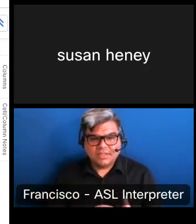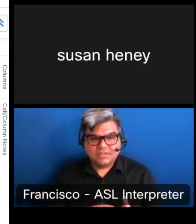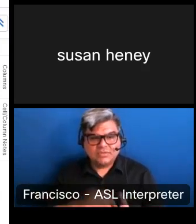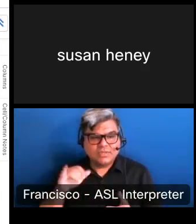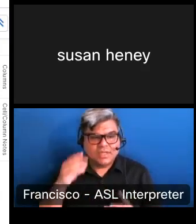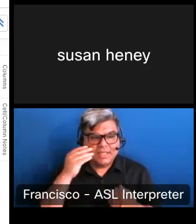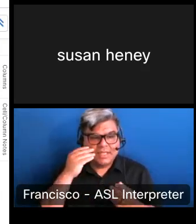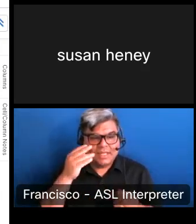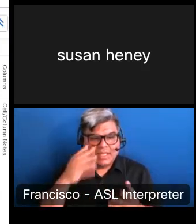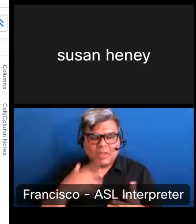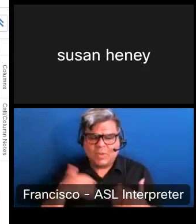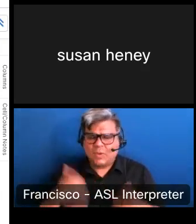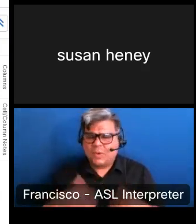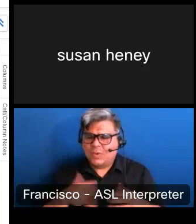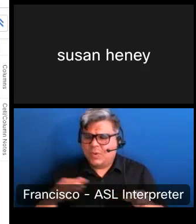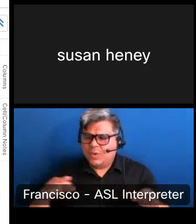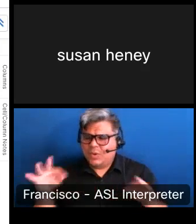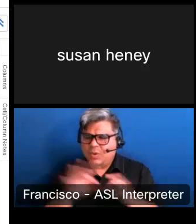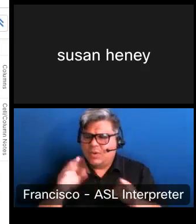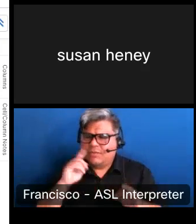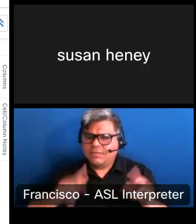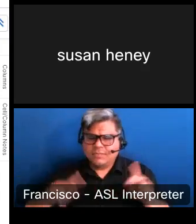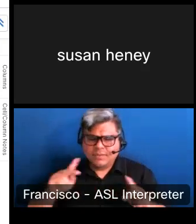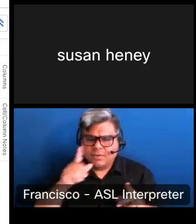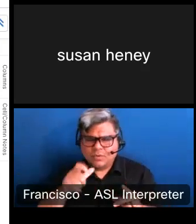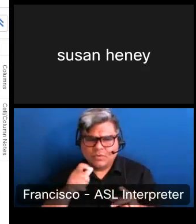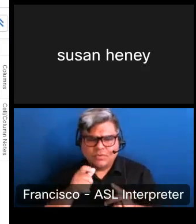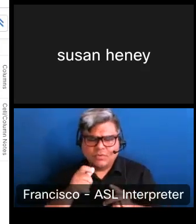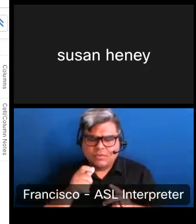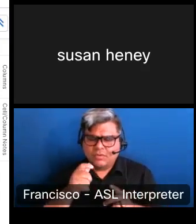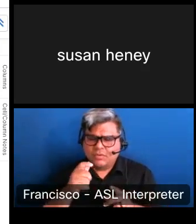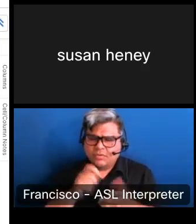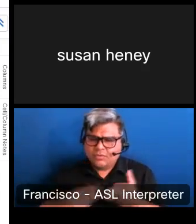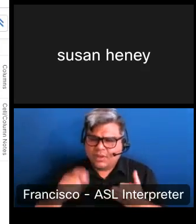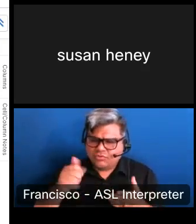for folks such as policymakers, grant writers, school administrators. You name it. You know,